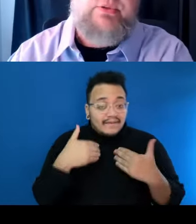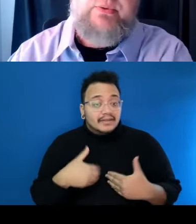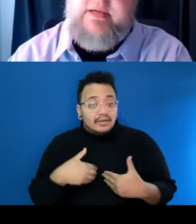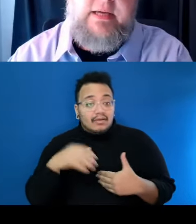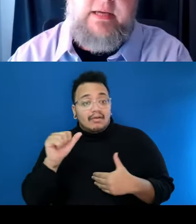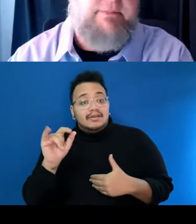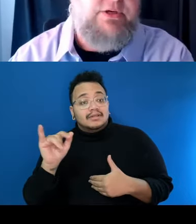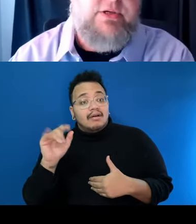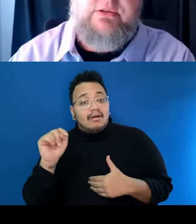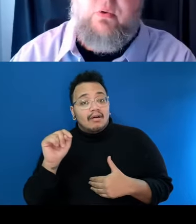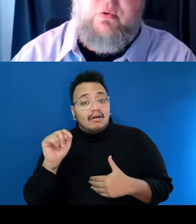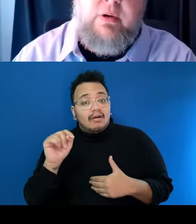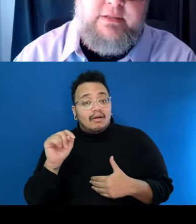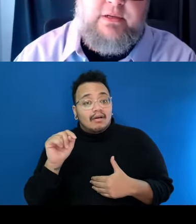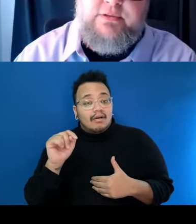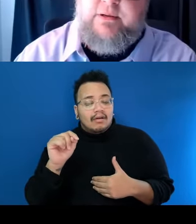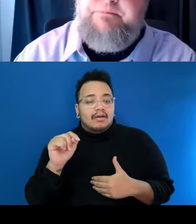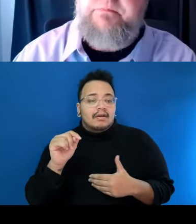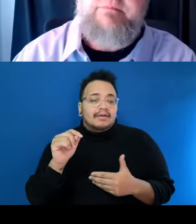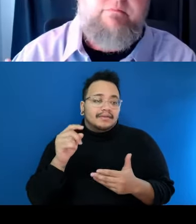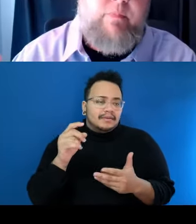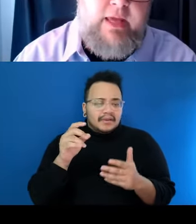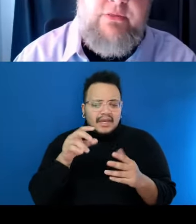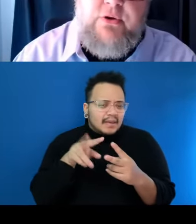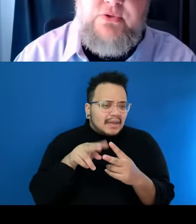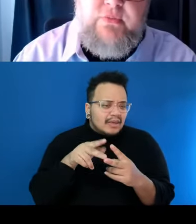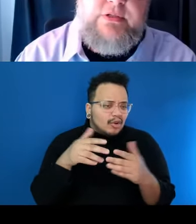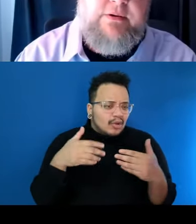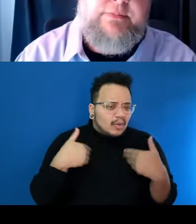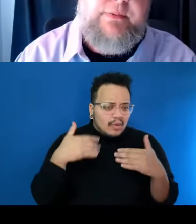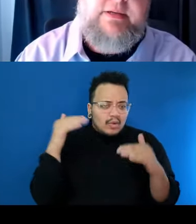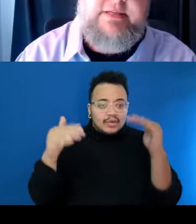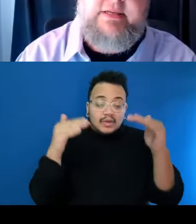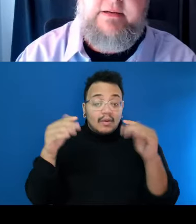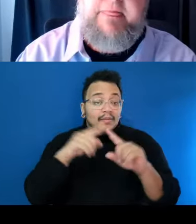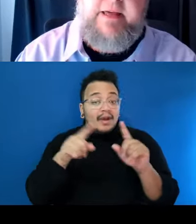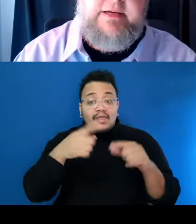Their suicide attempt might be in childhood or in adulthood, and those folks are experiencing